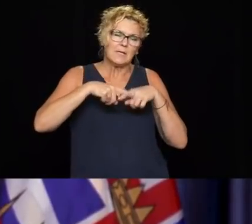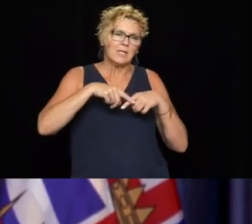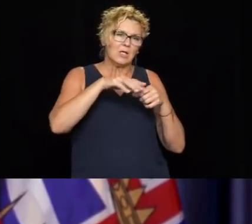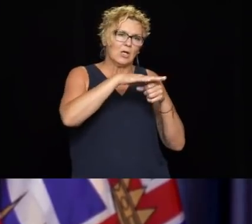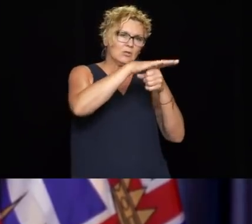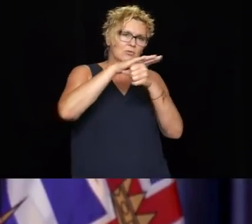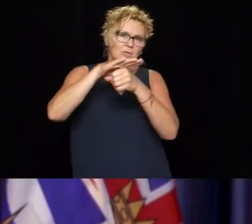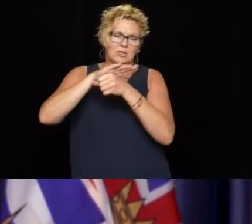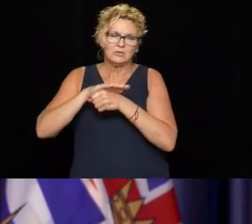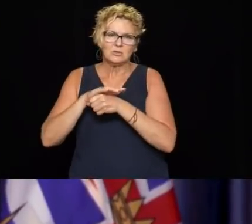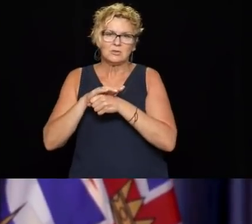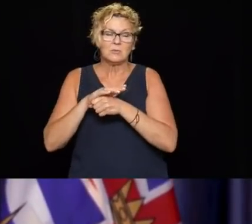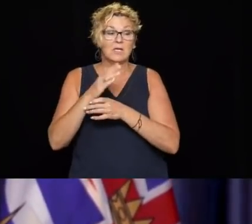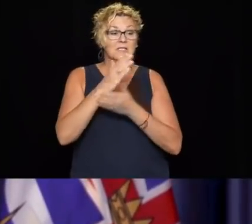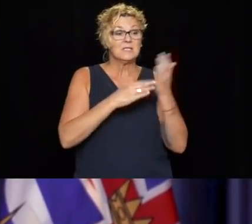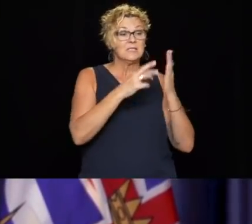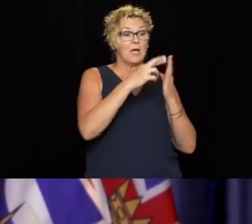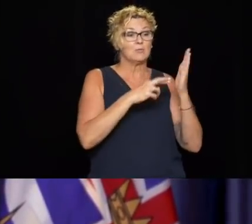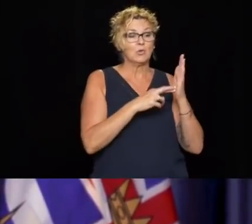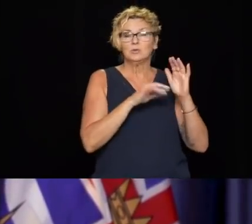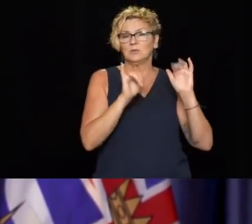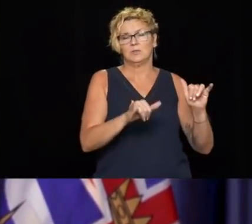prevention measures those continue to be provincewide.